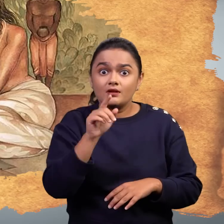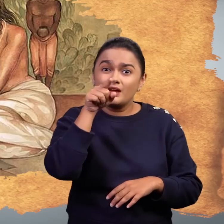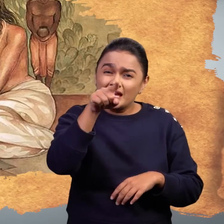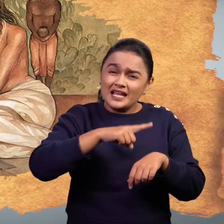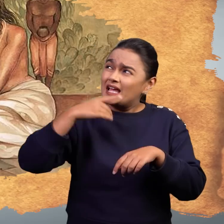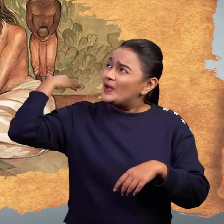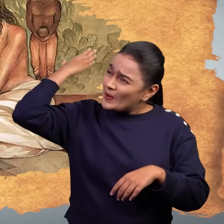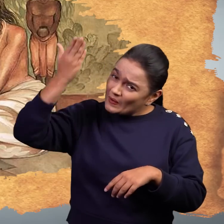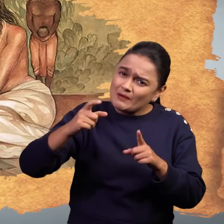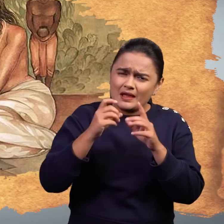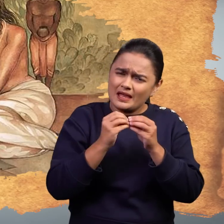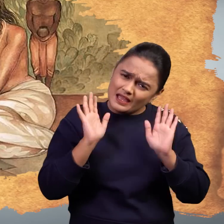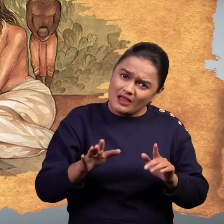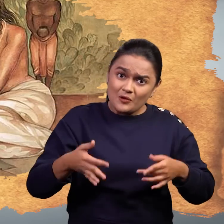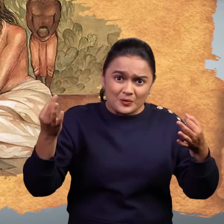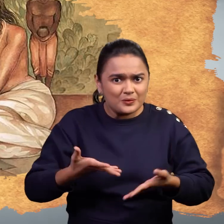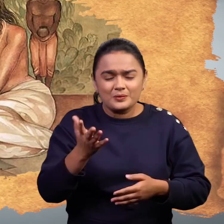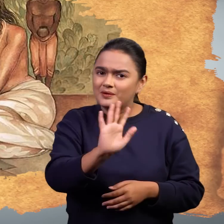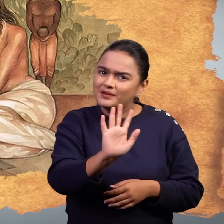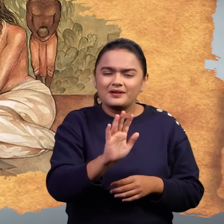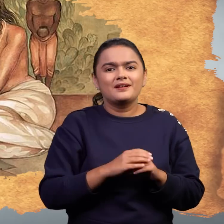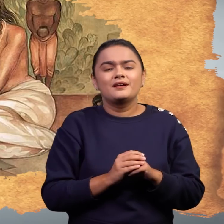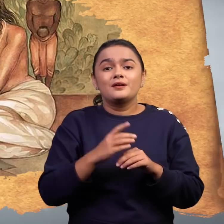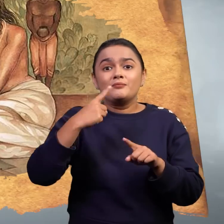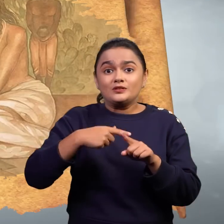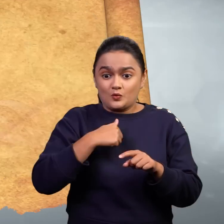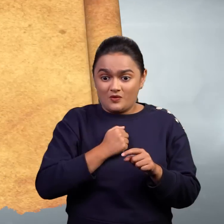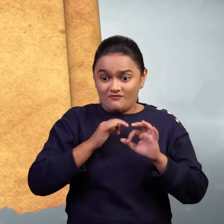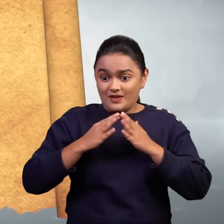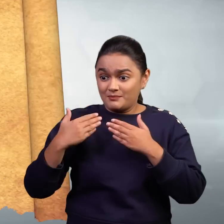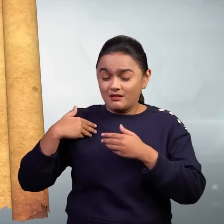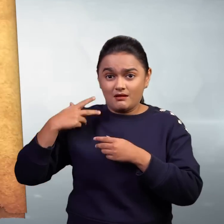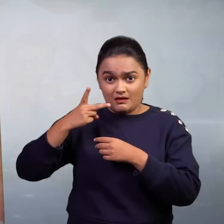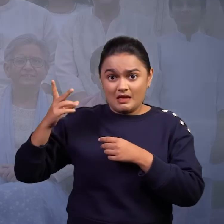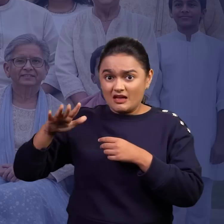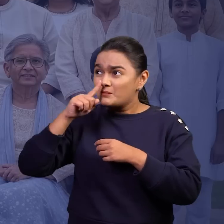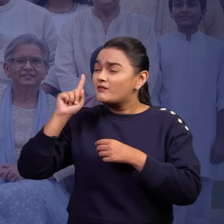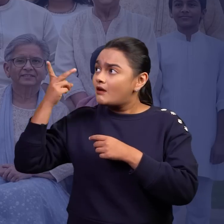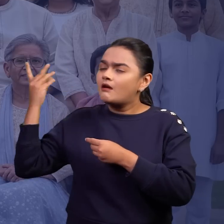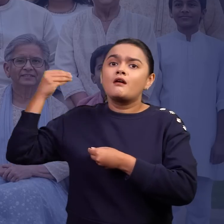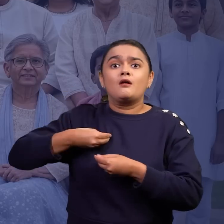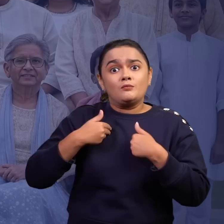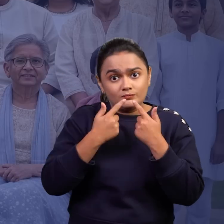Diabetes has been existing since then. We may develop diabetes if we have a family history.